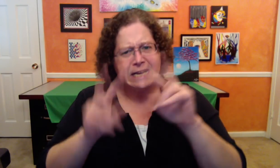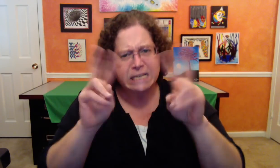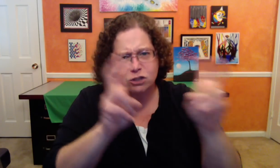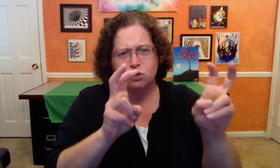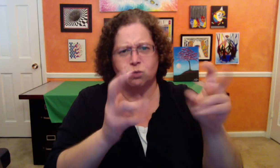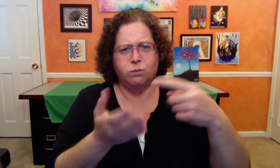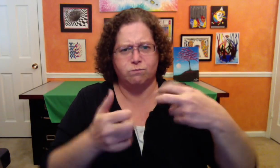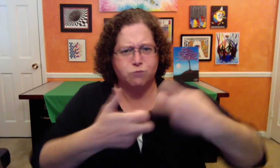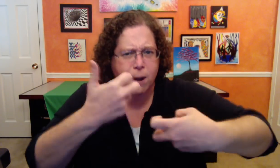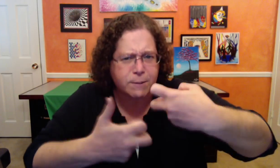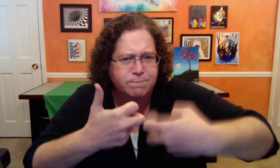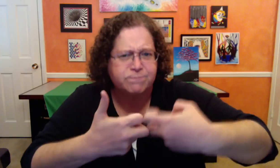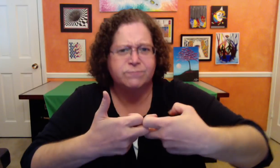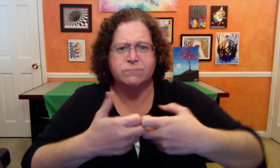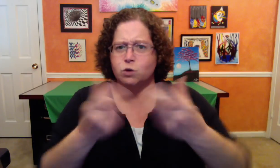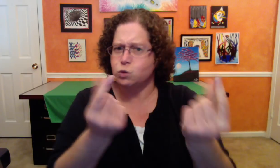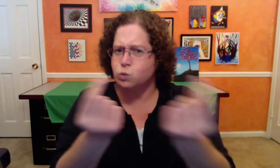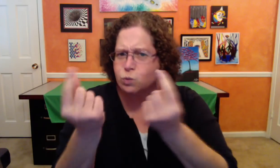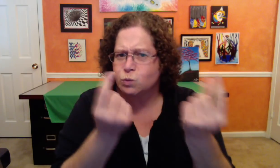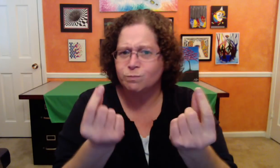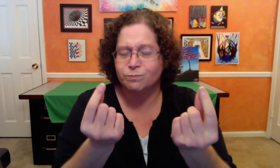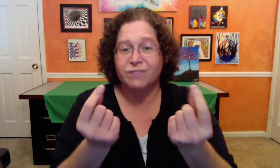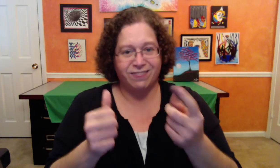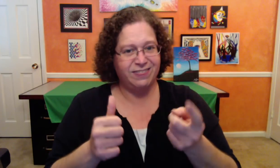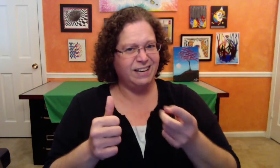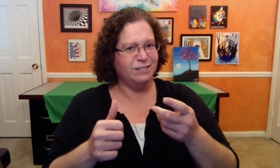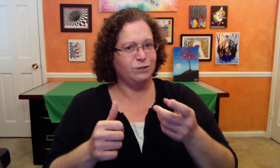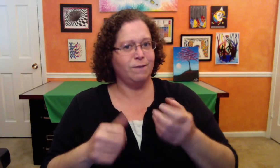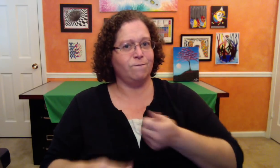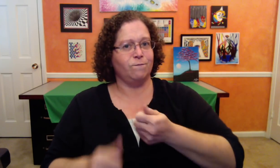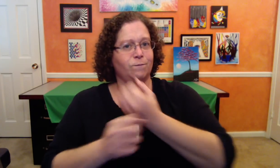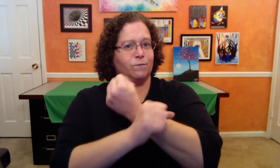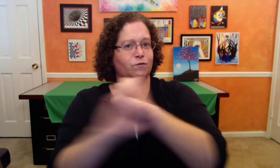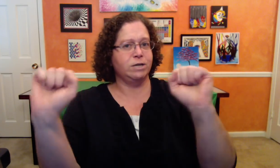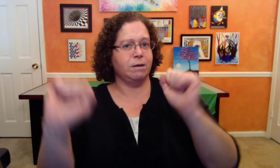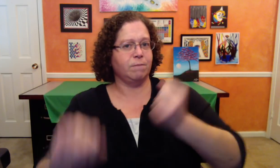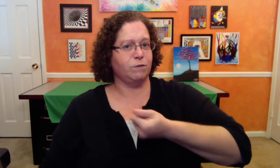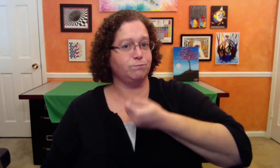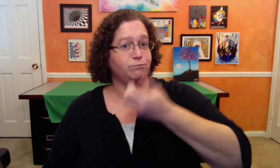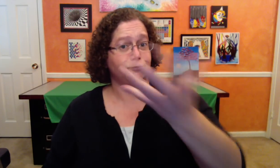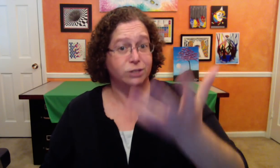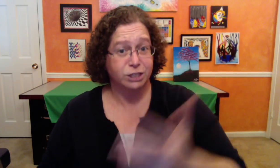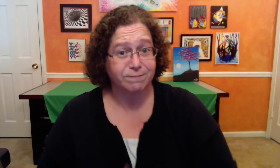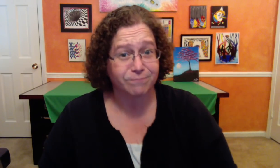We continue to discuss issues, problems and solutions, which lead to the freedom of speech.